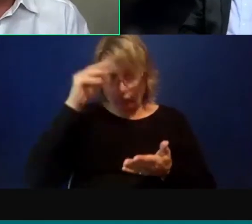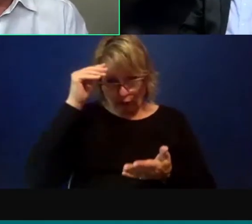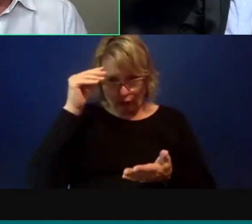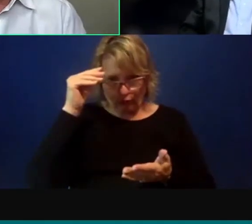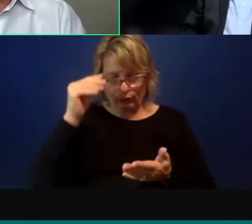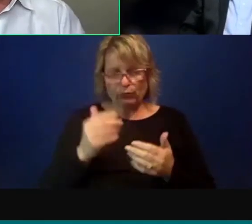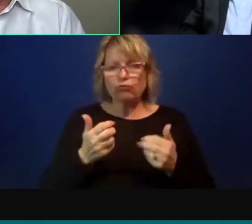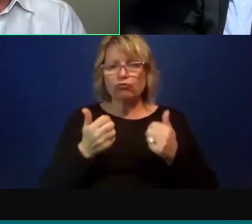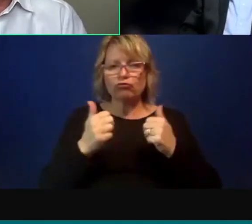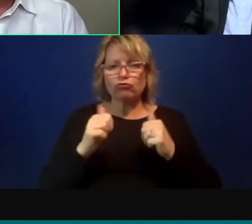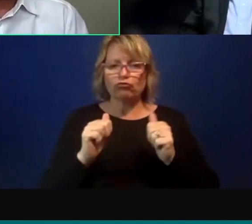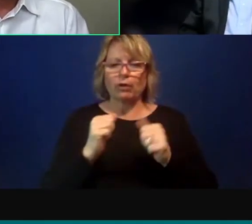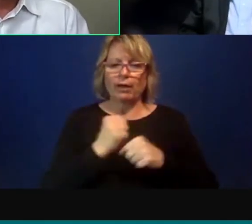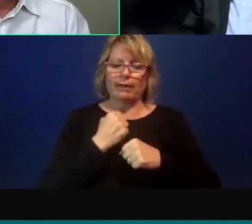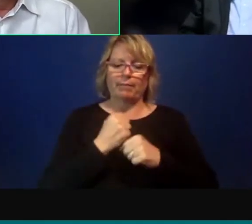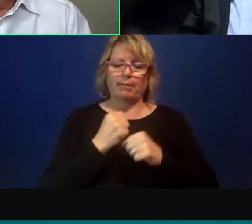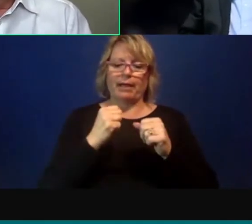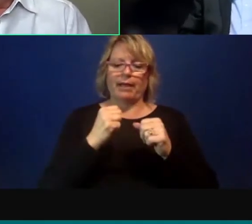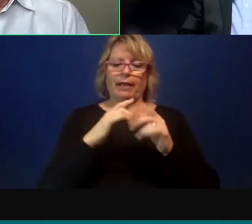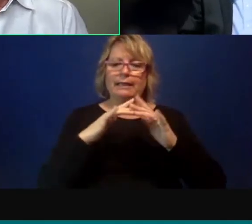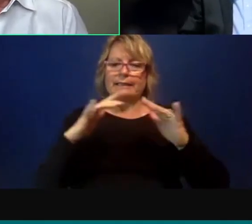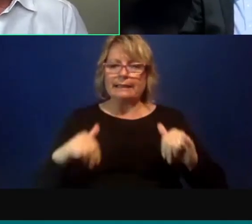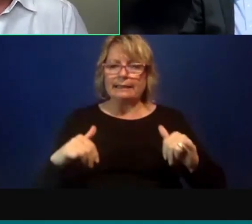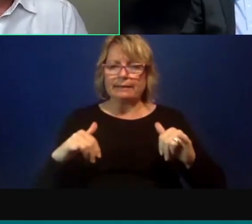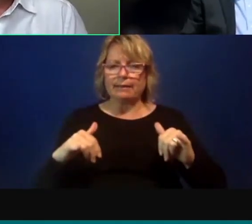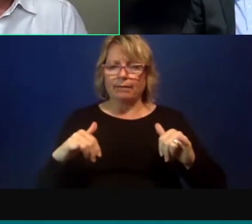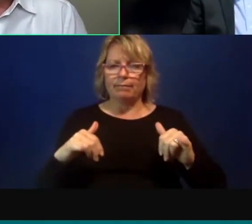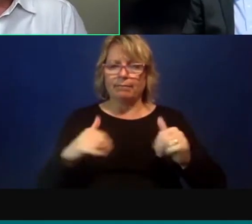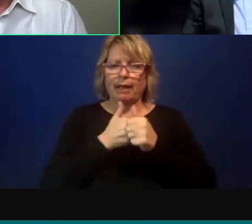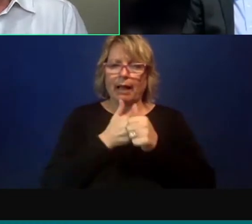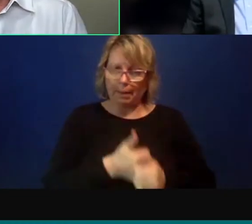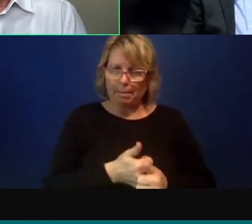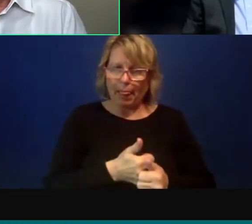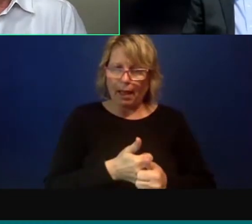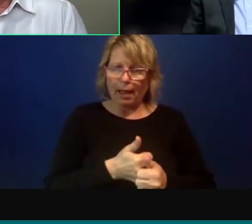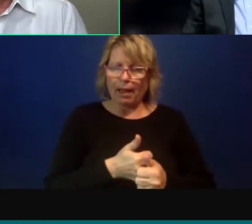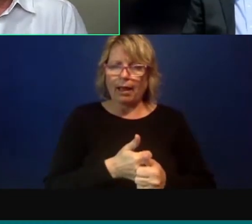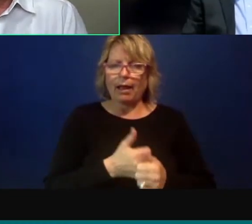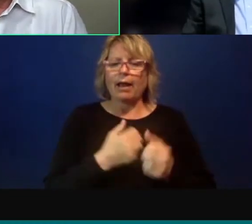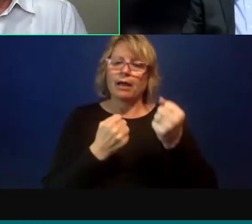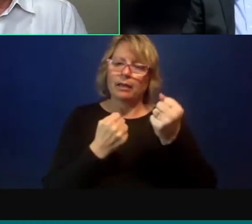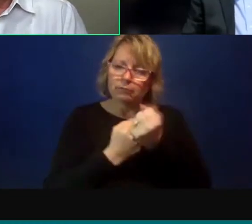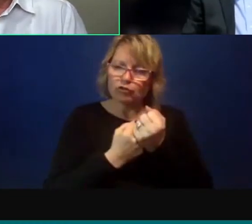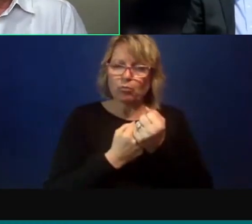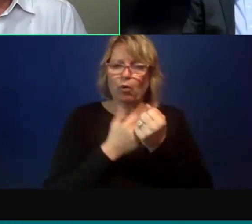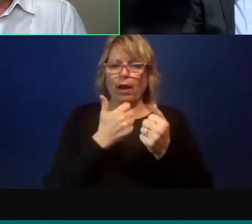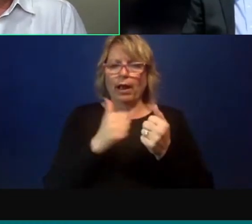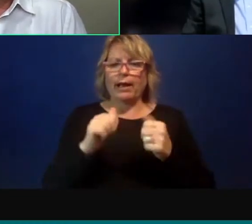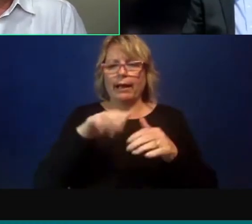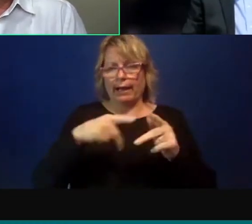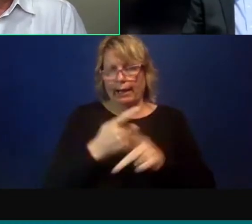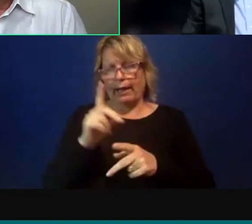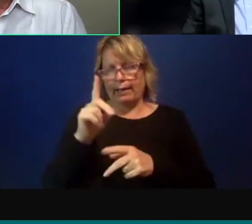to make our systems comply and support any type of disability that we become aware of.